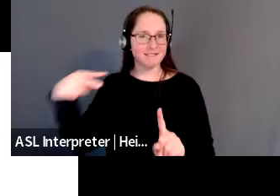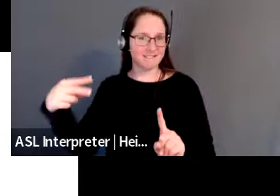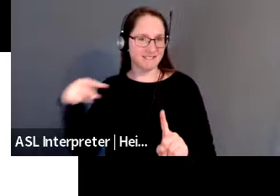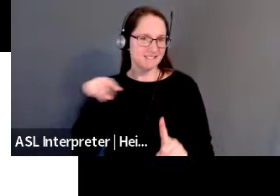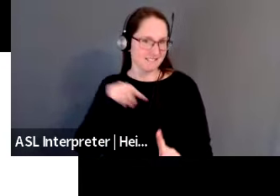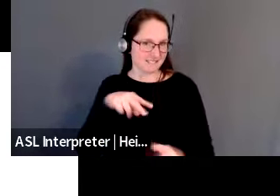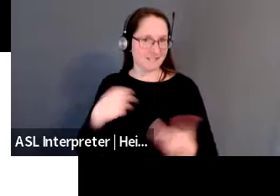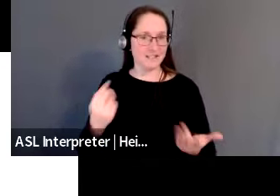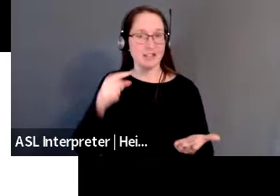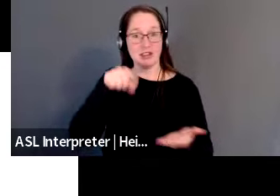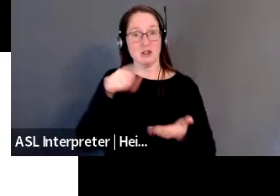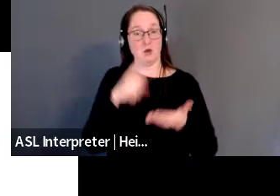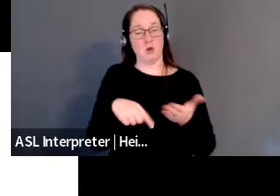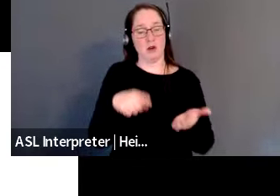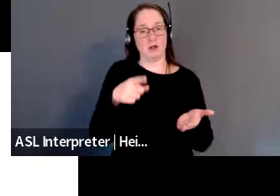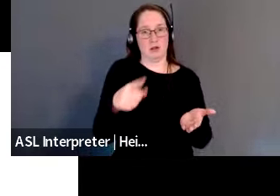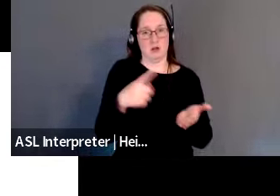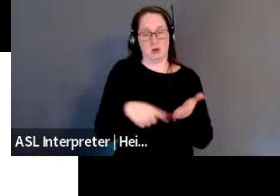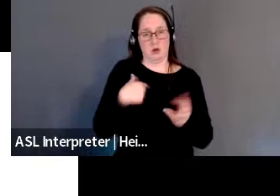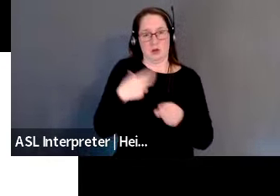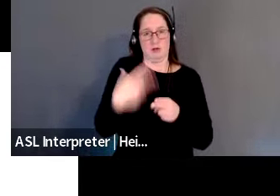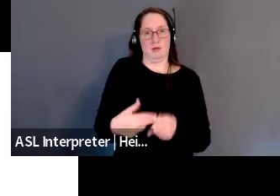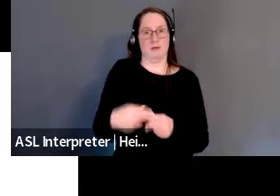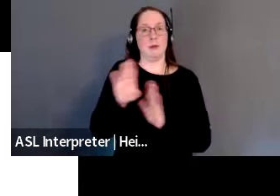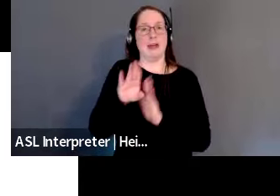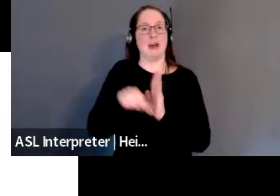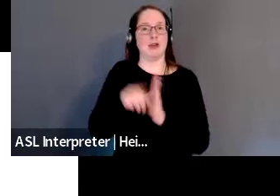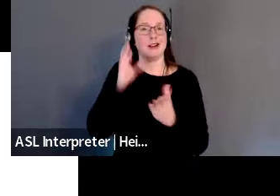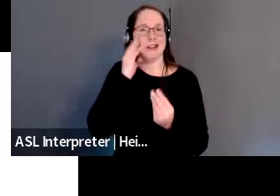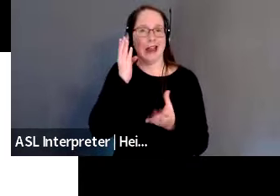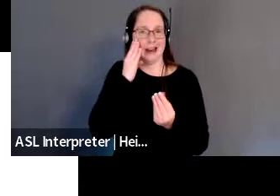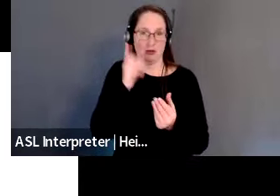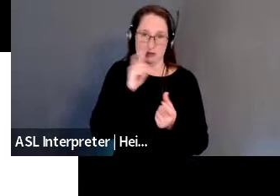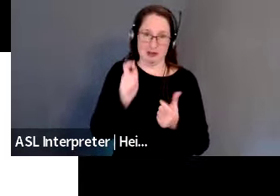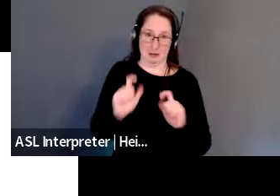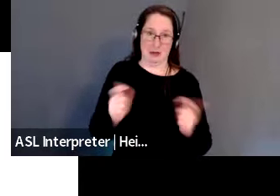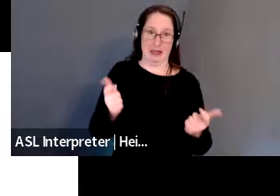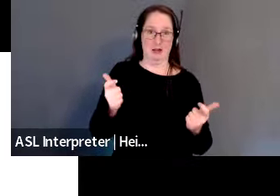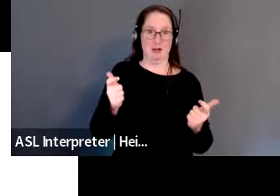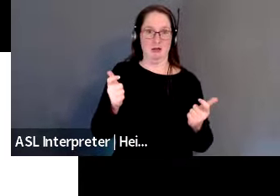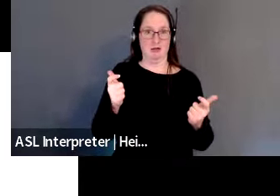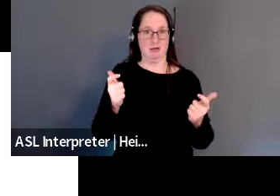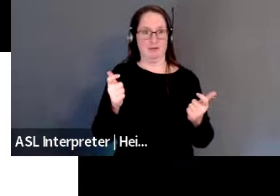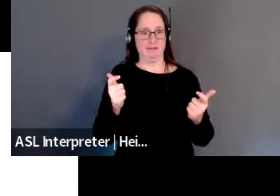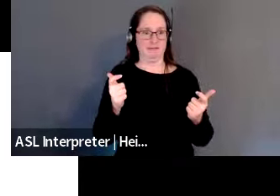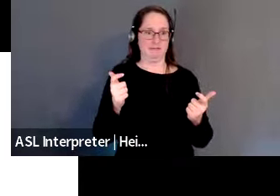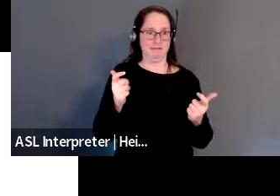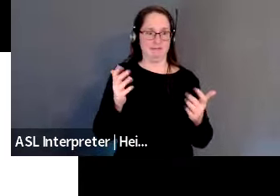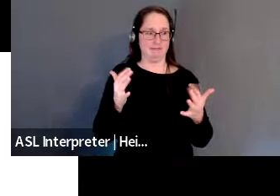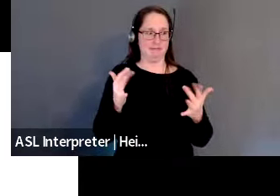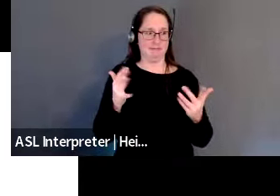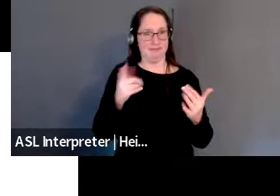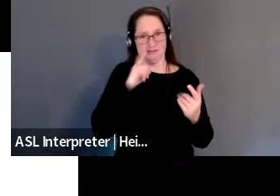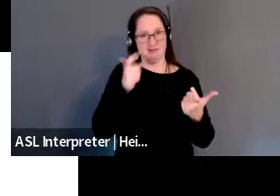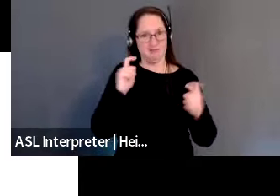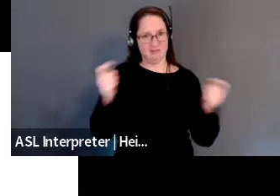This is what we consider as background data, which is a major gap in what we are trying